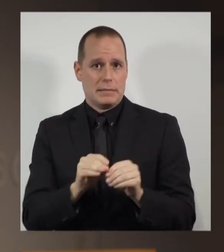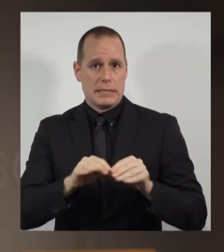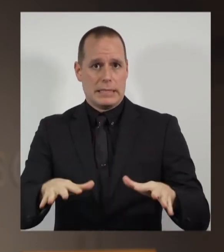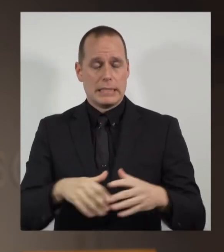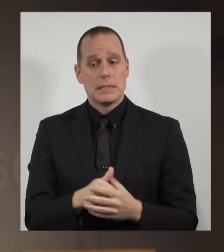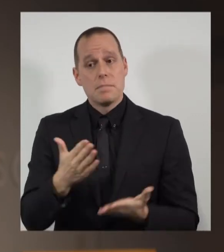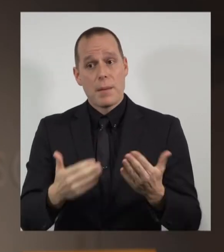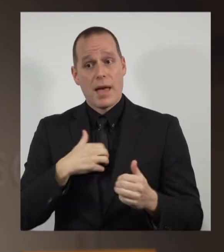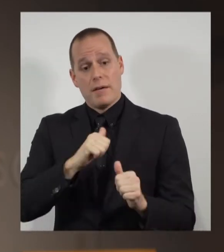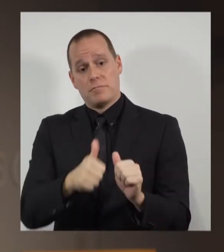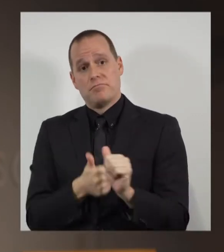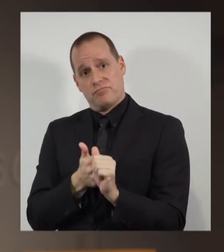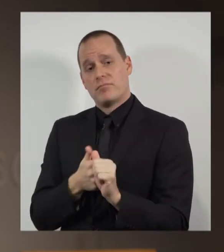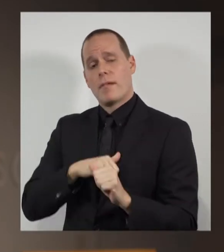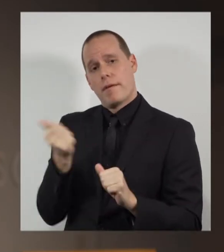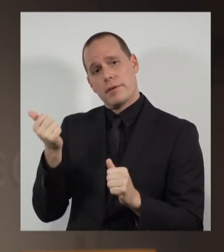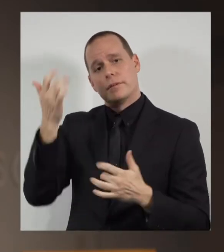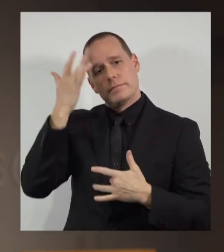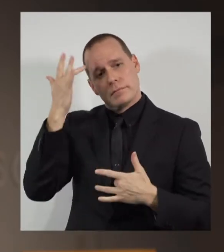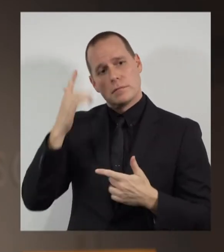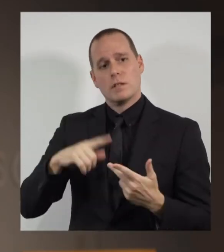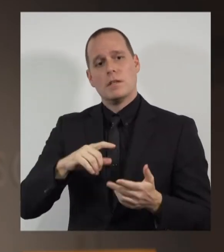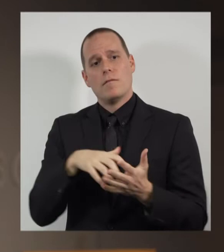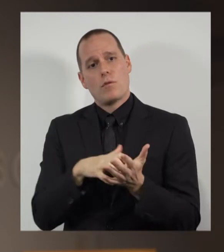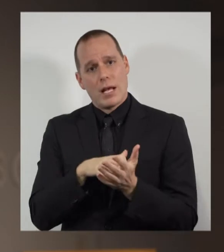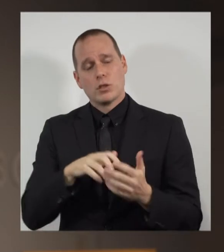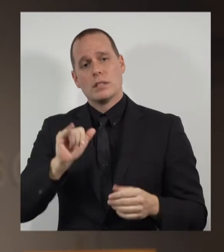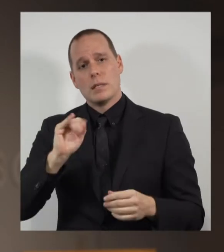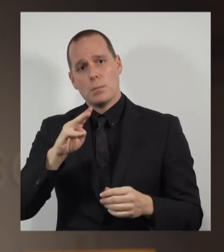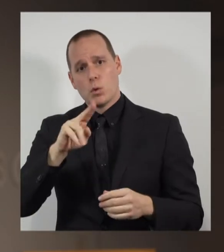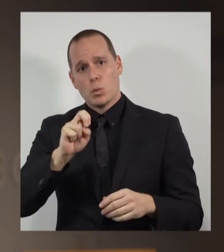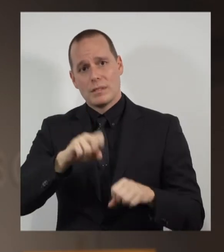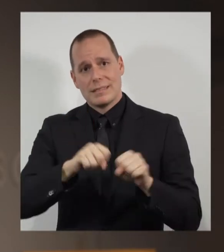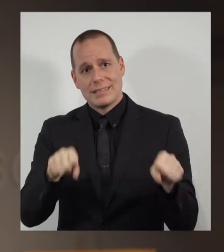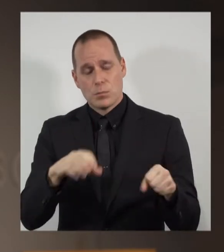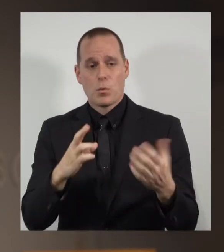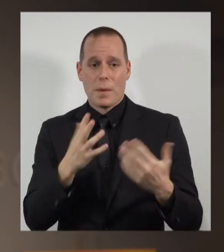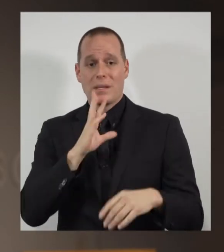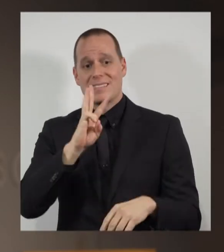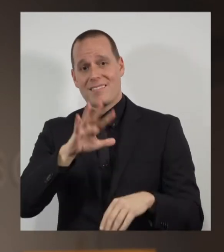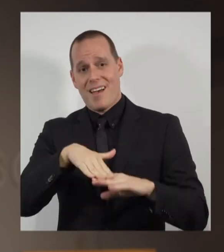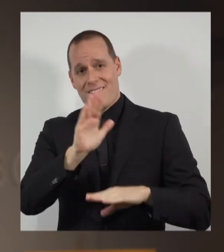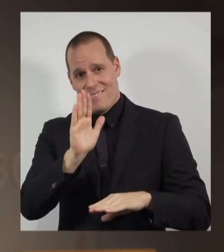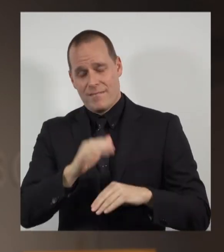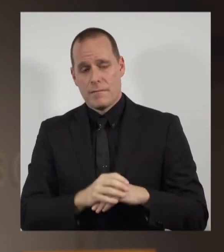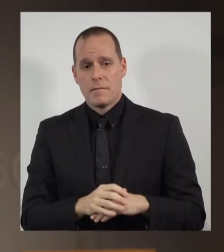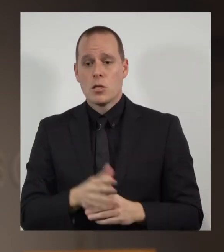They may have underlying illnesses, have fragile immune systems or be over the age of 65.